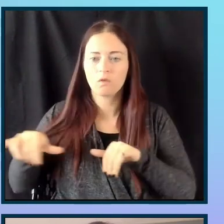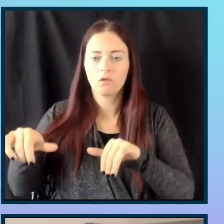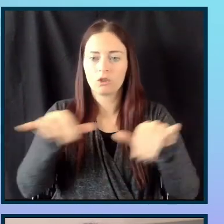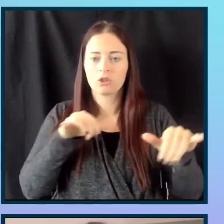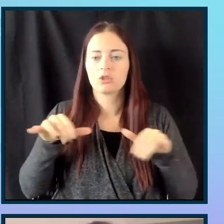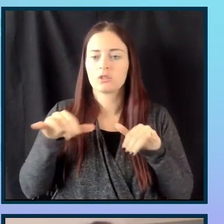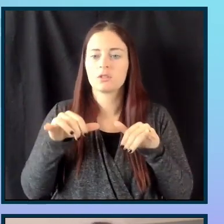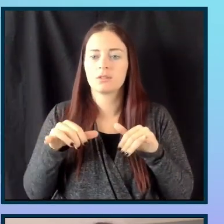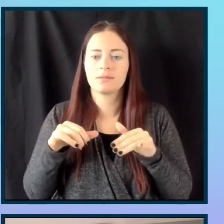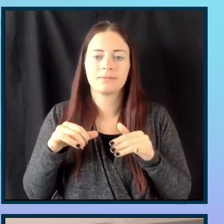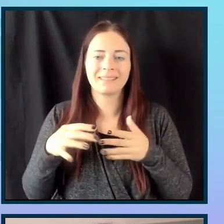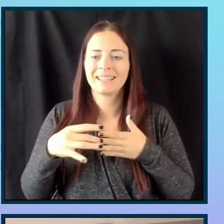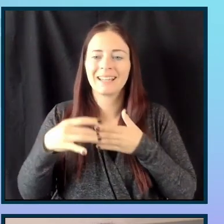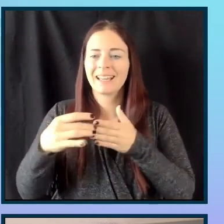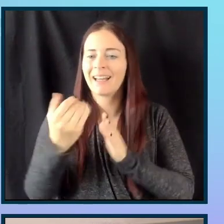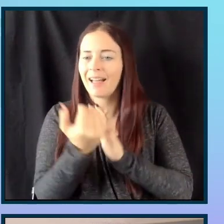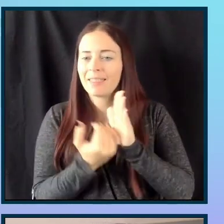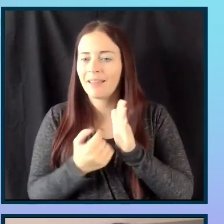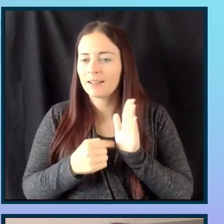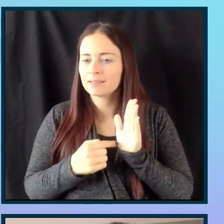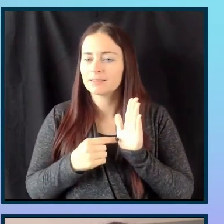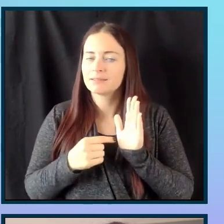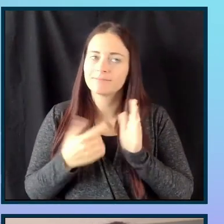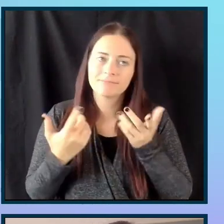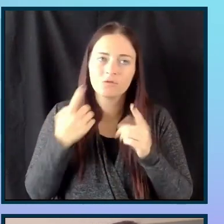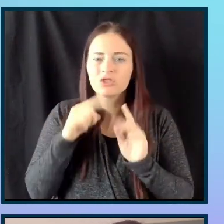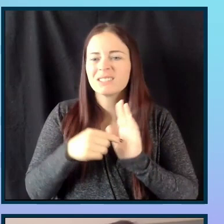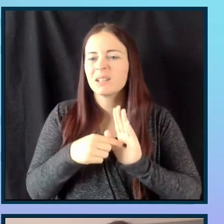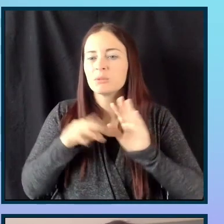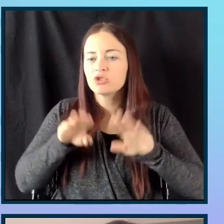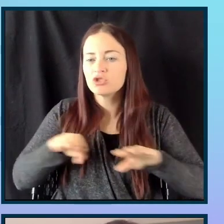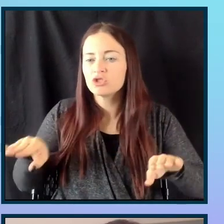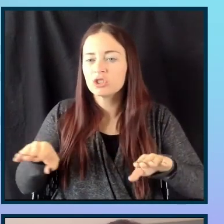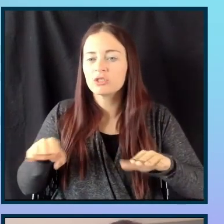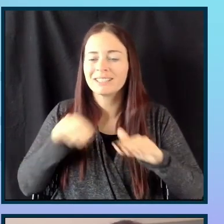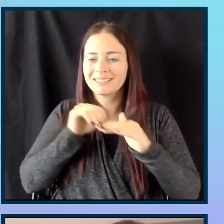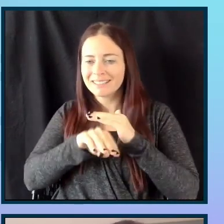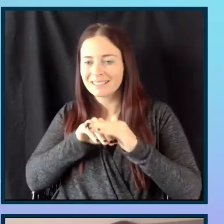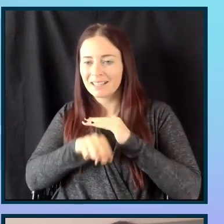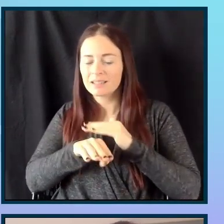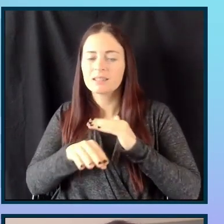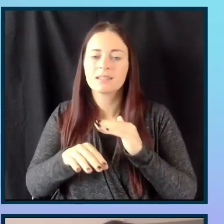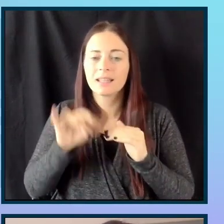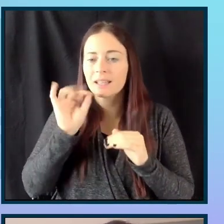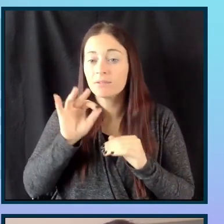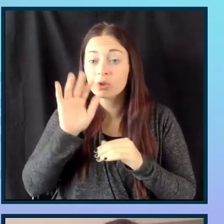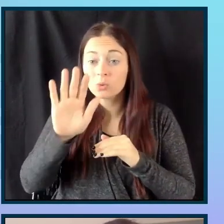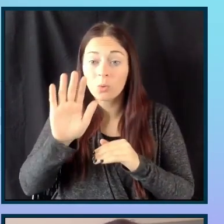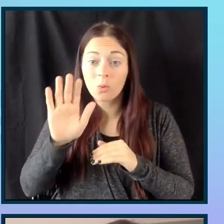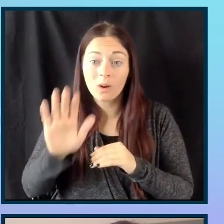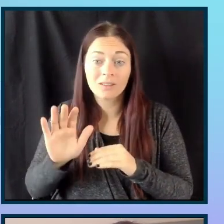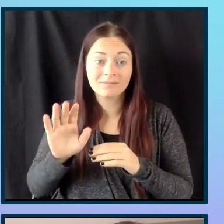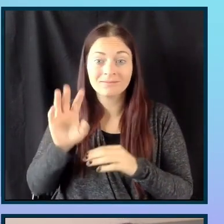such as accessibility needs for children. If you build a build your web content to work for kids